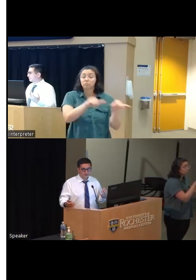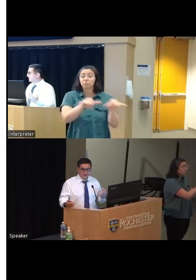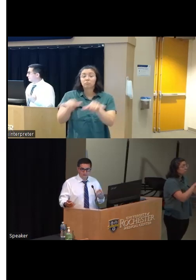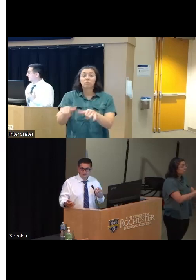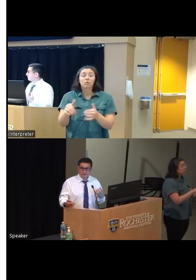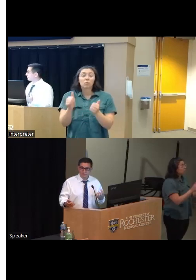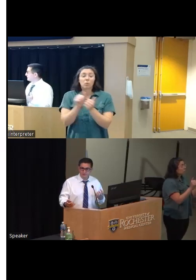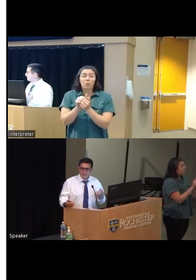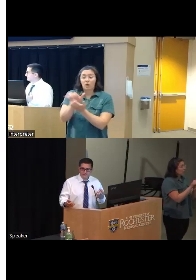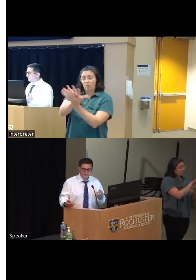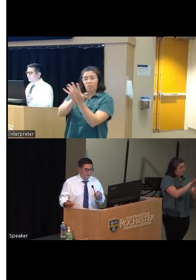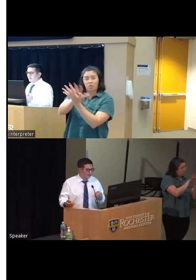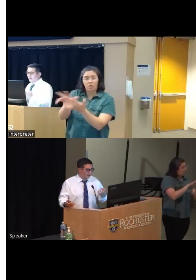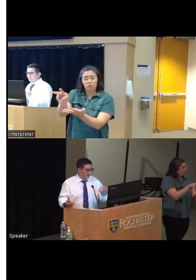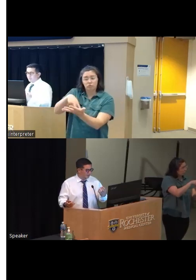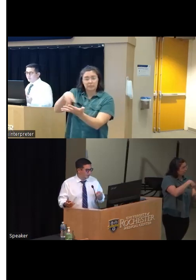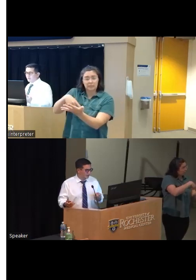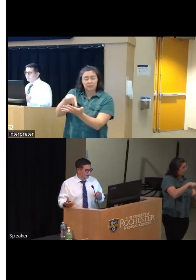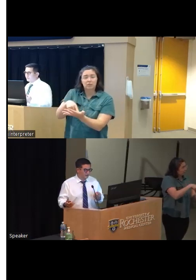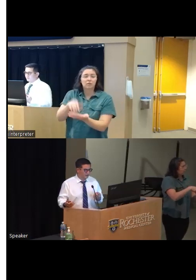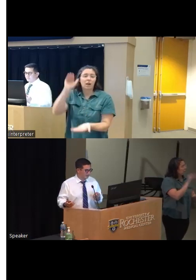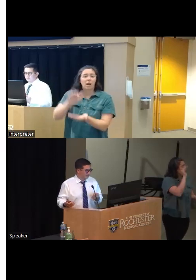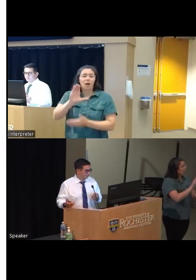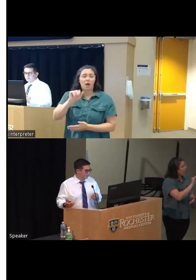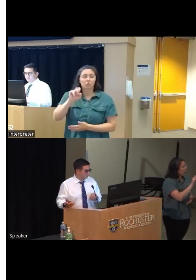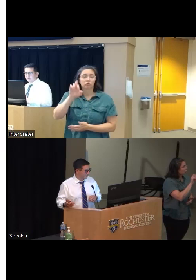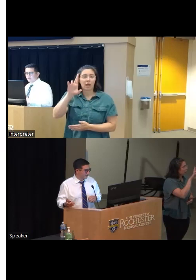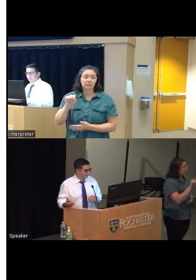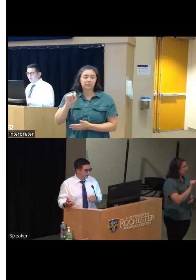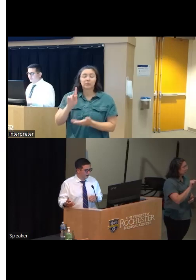contrast or being able to read things that have lower contrast patients with schizophrenia have